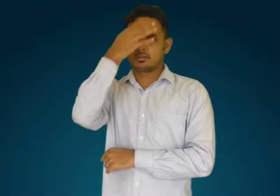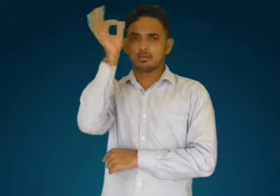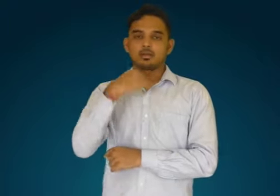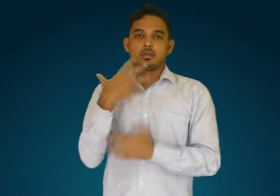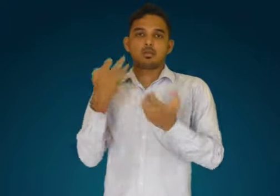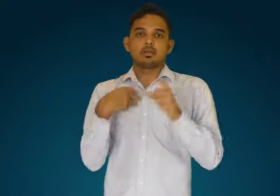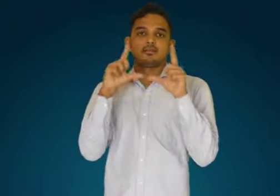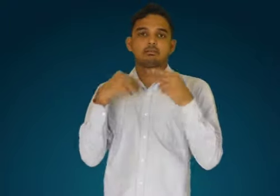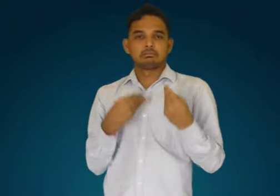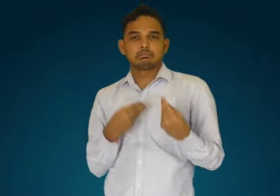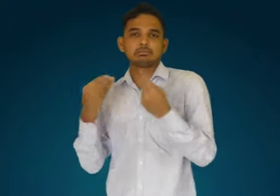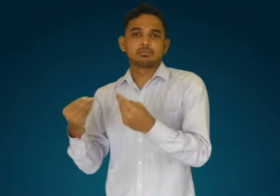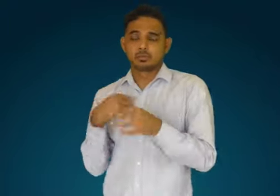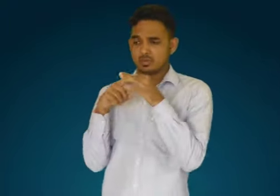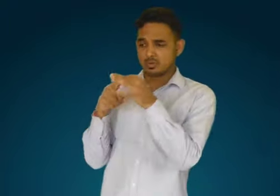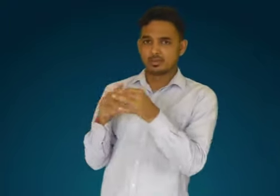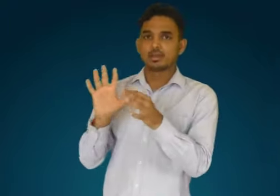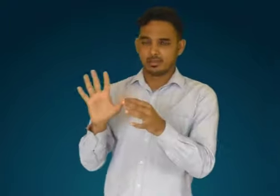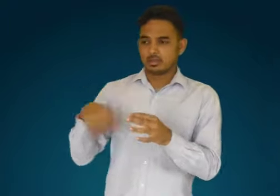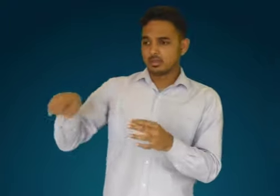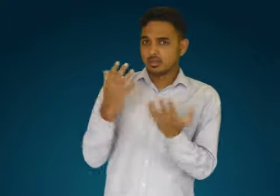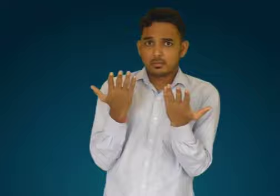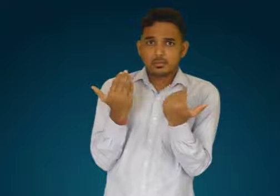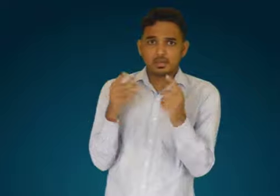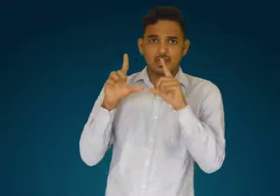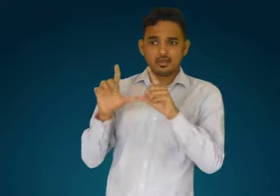i asked them and they said it is better to place the plants inside to save them